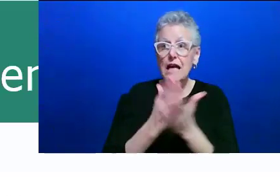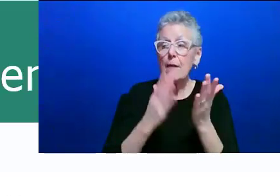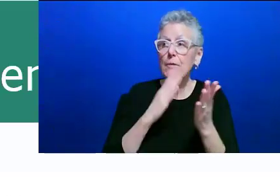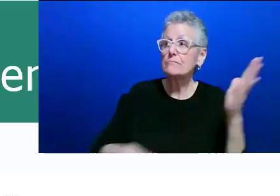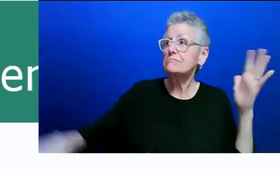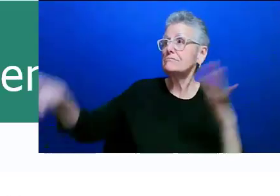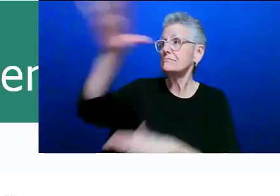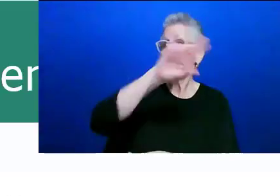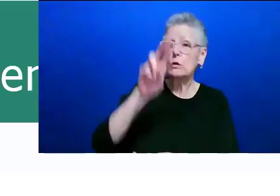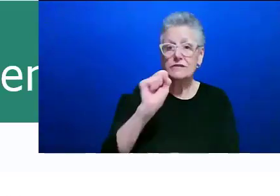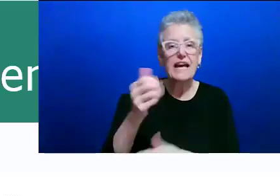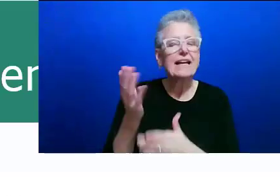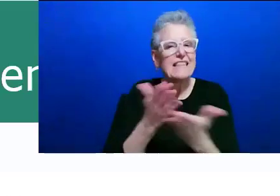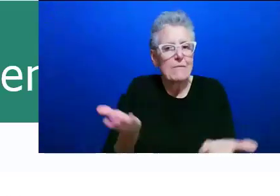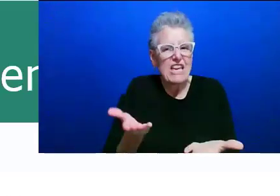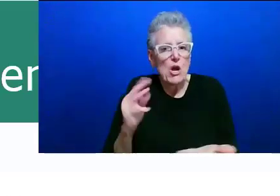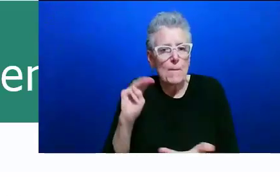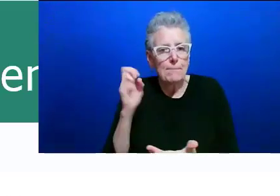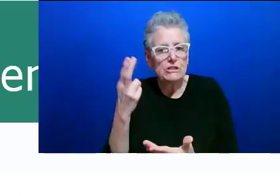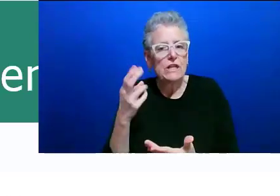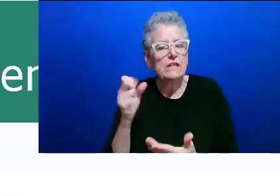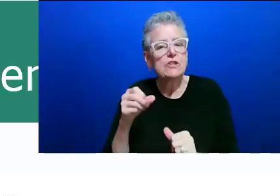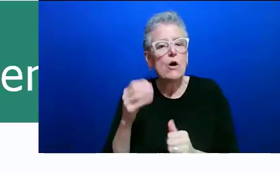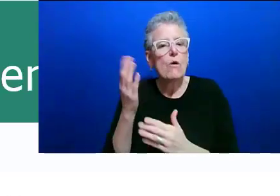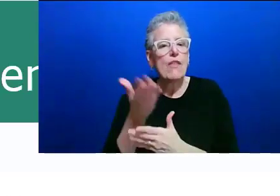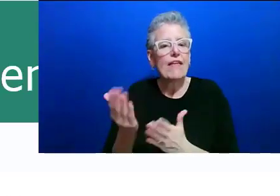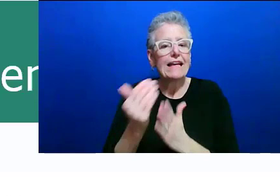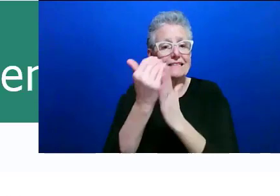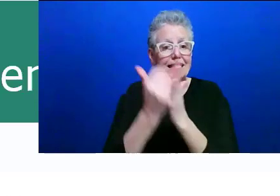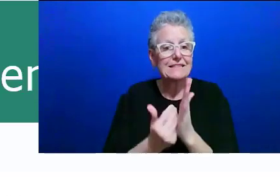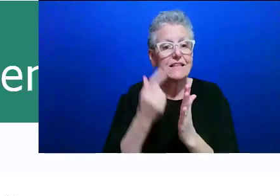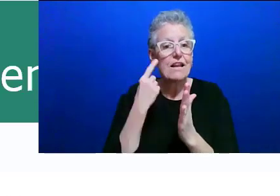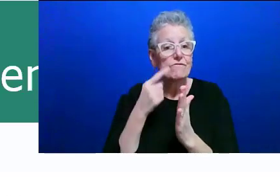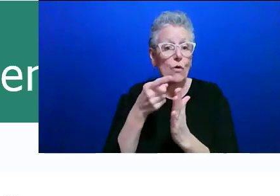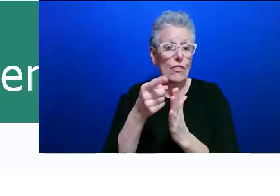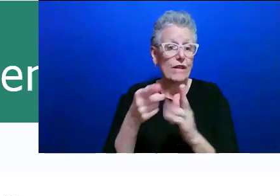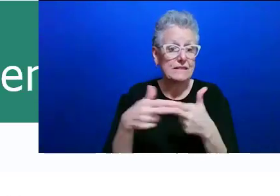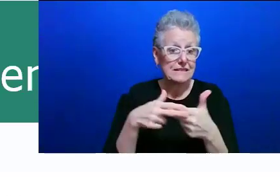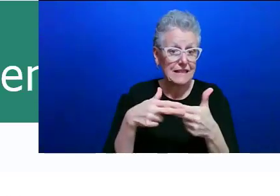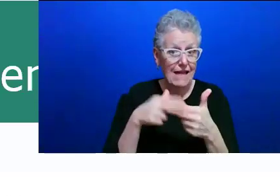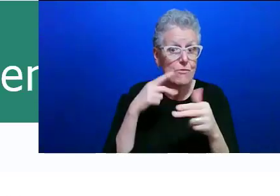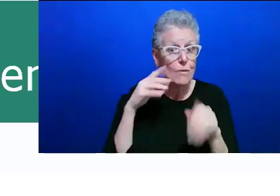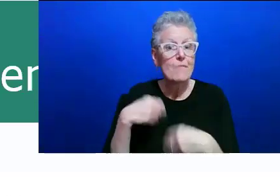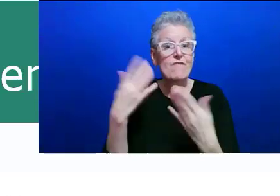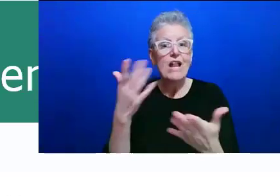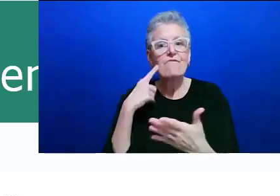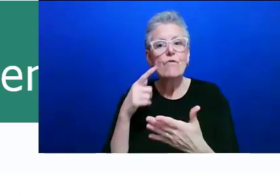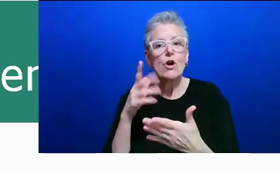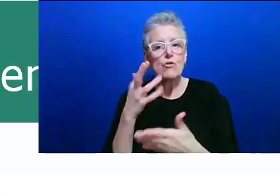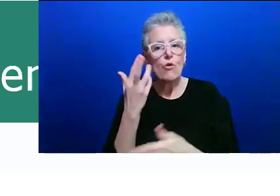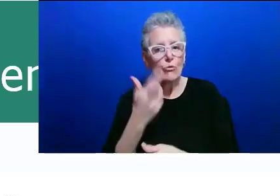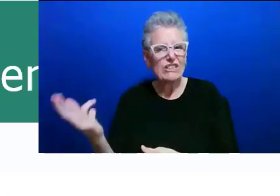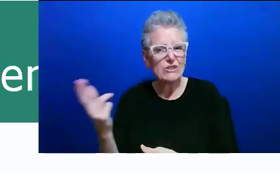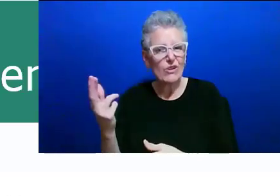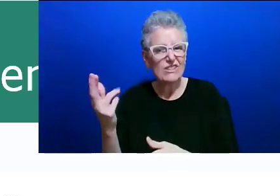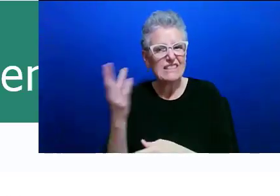And so there are some things listed on this slide that will be provided in your resource handout, whether it's modules